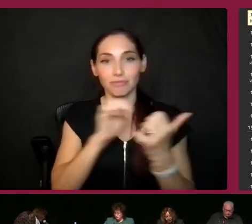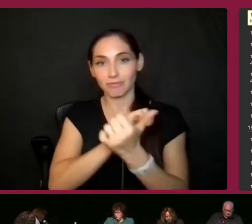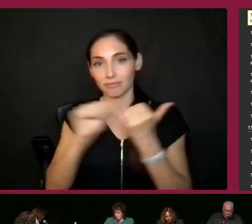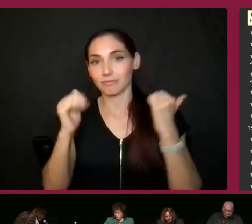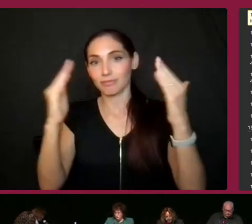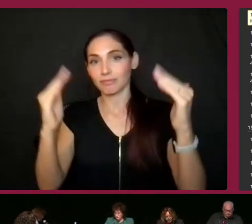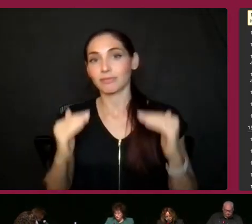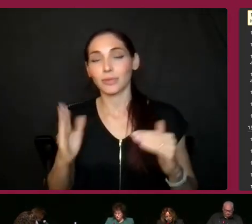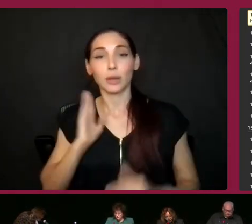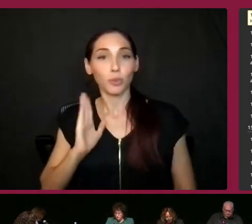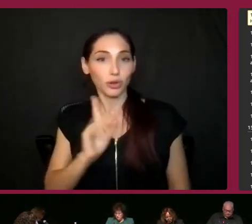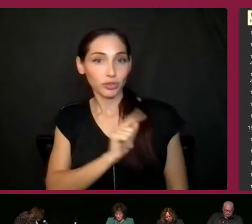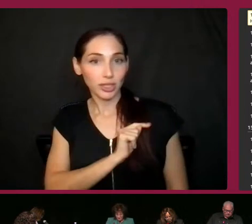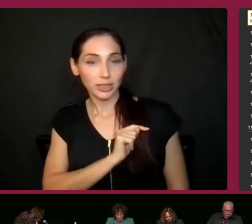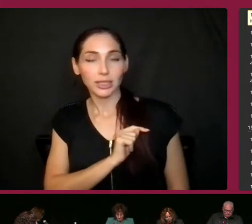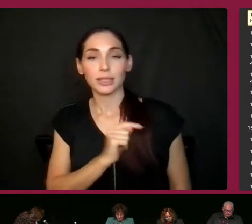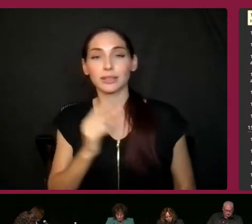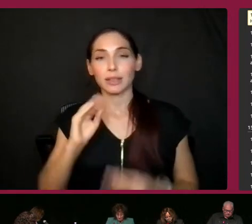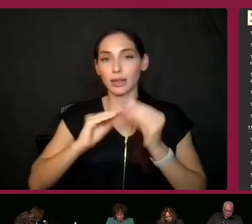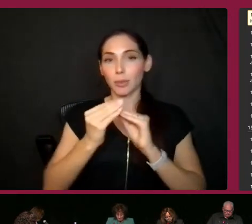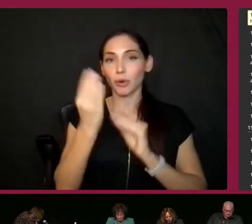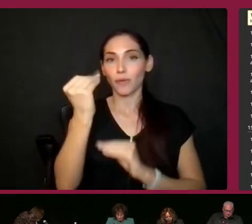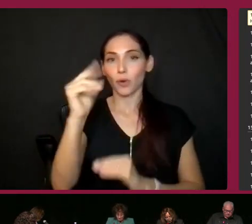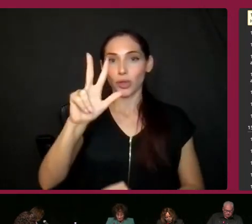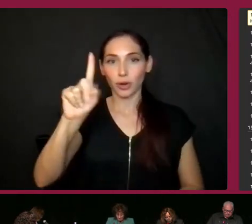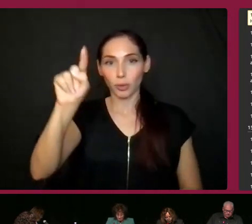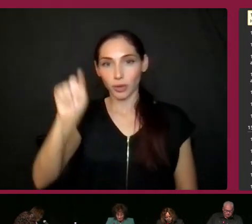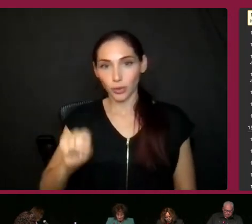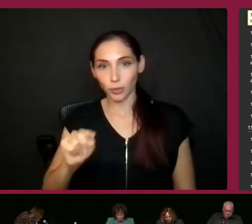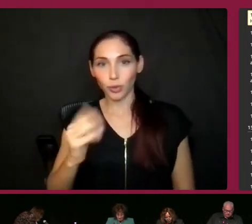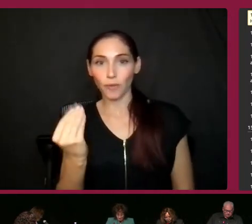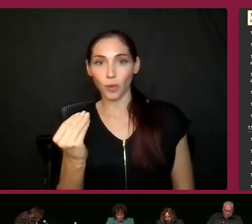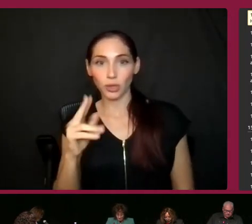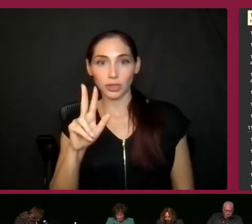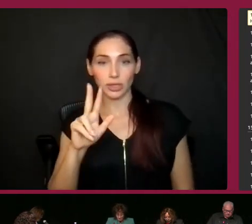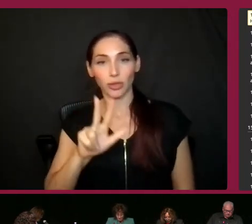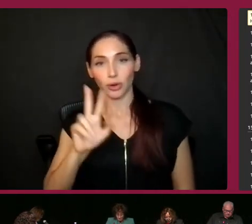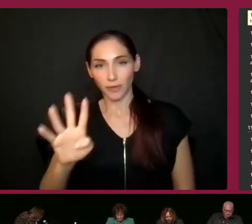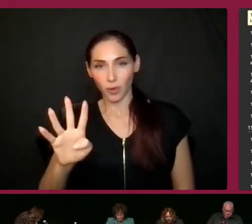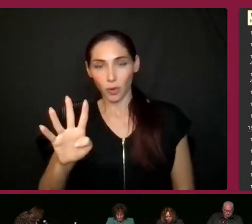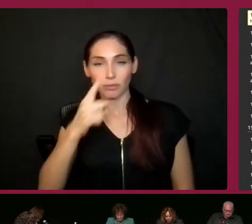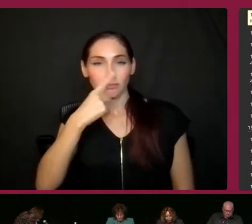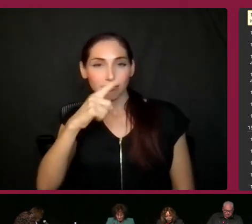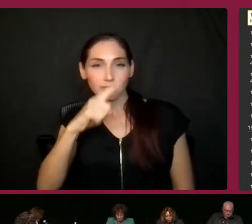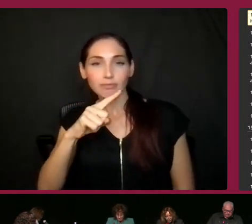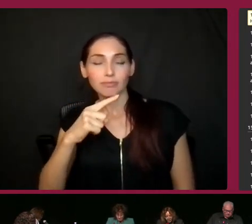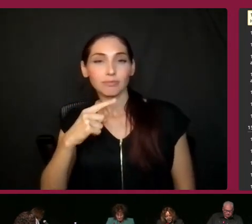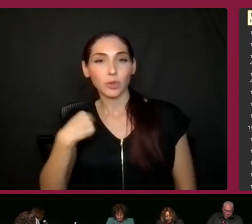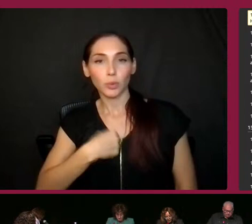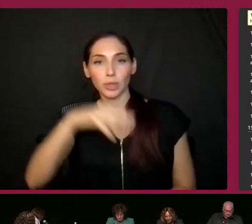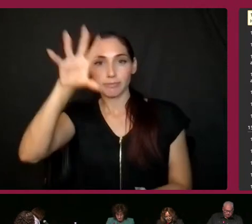Board of Trustees 1431 through 1434, I would like to group together.